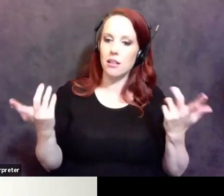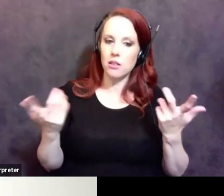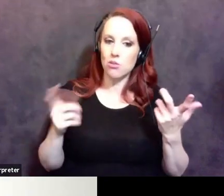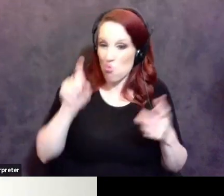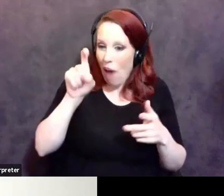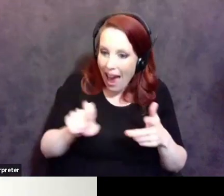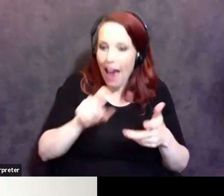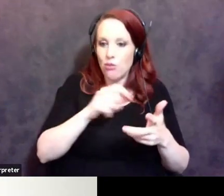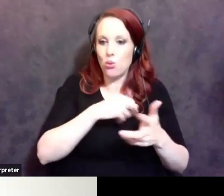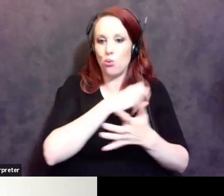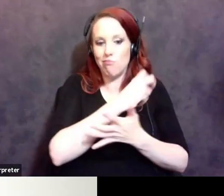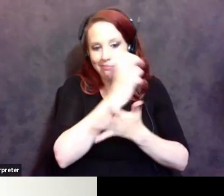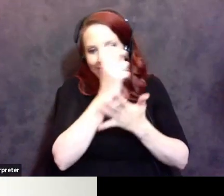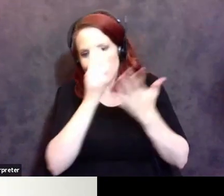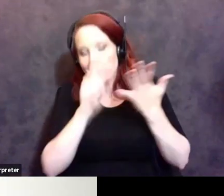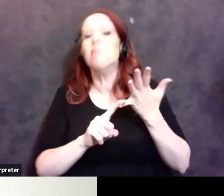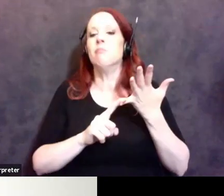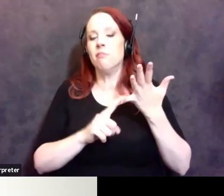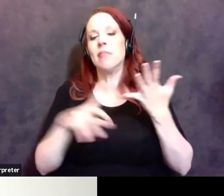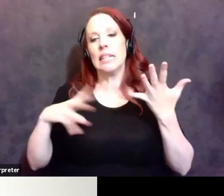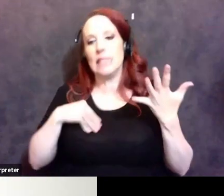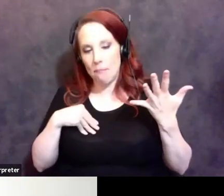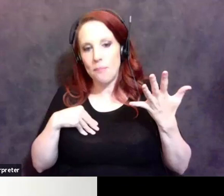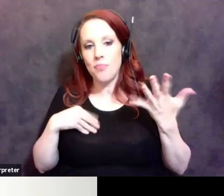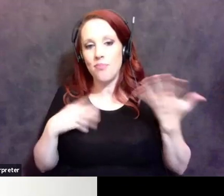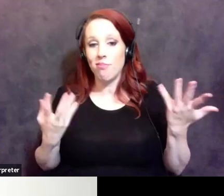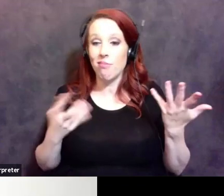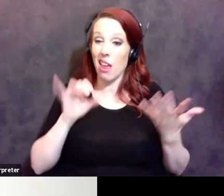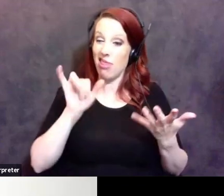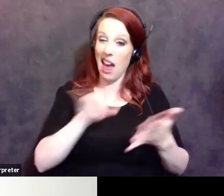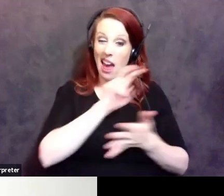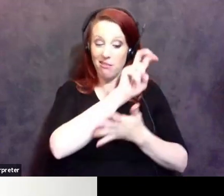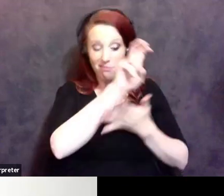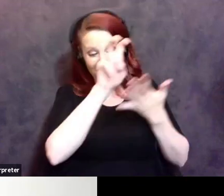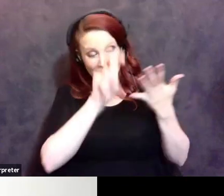through that whole journey and honestly for me, that journey took over 10 years. It took